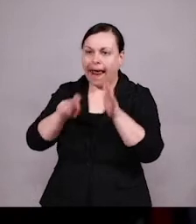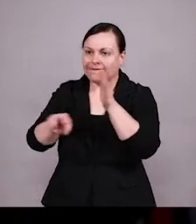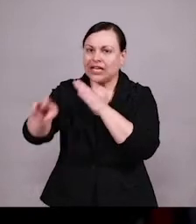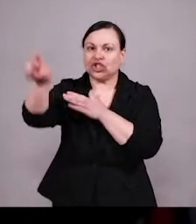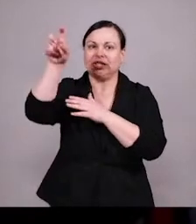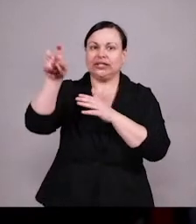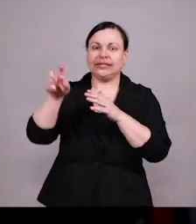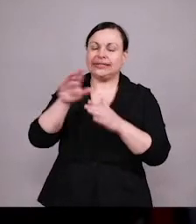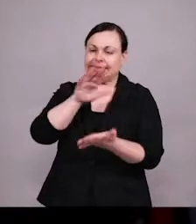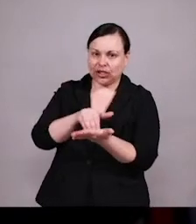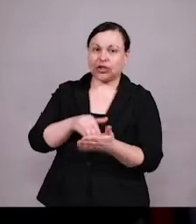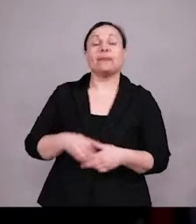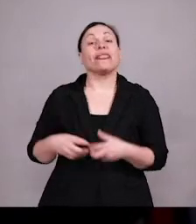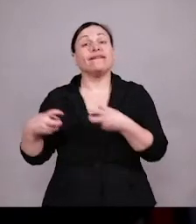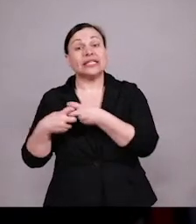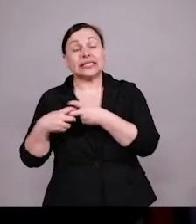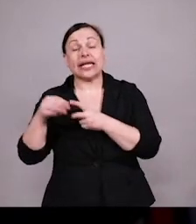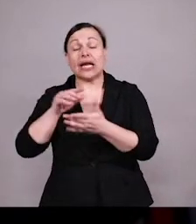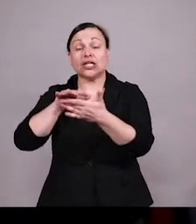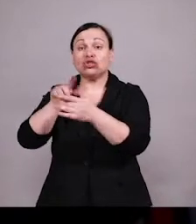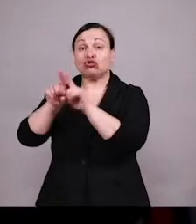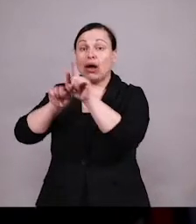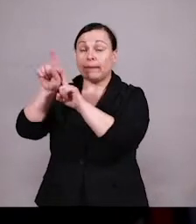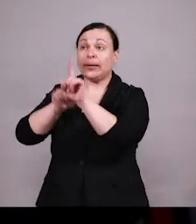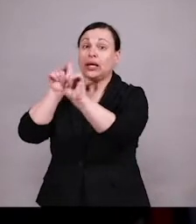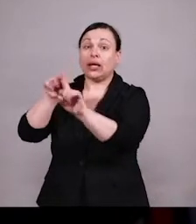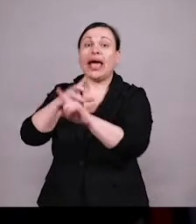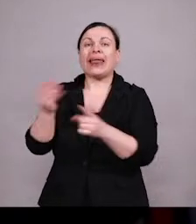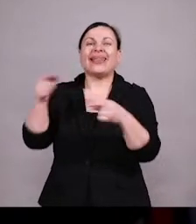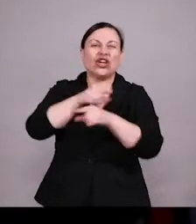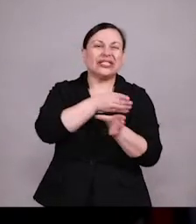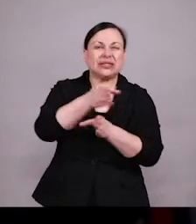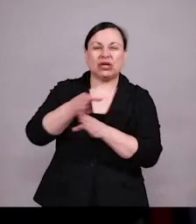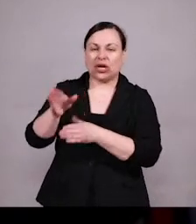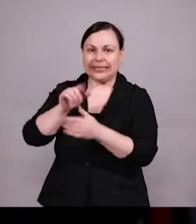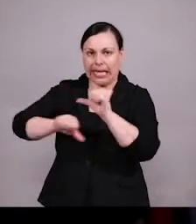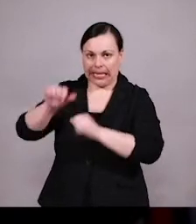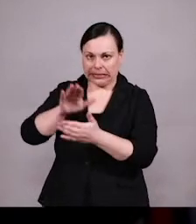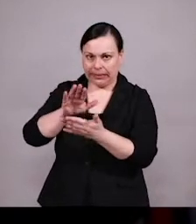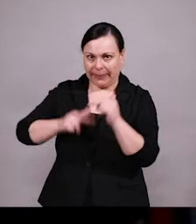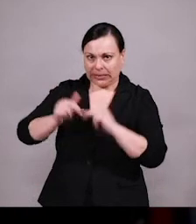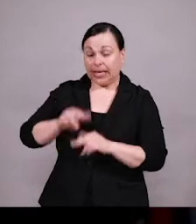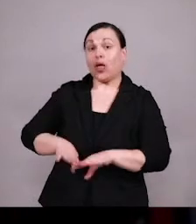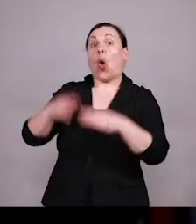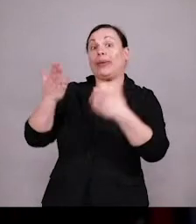The Physics and Astronomy and Interdisciplinary Science building, which opened last October, is